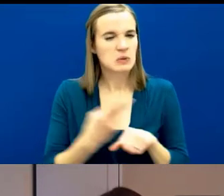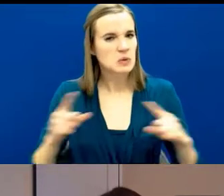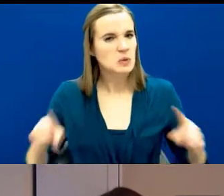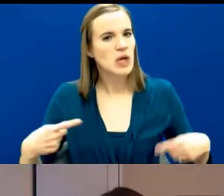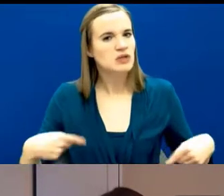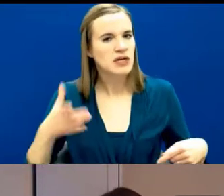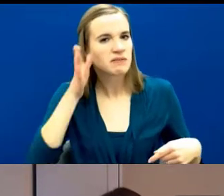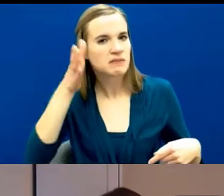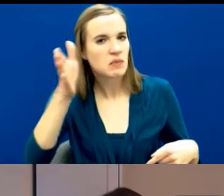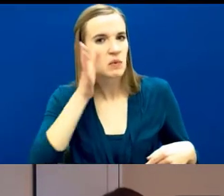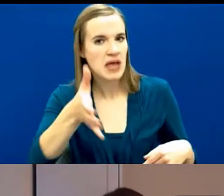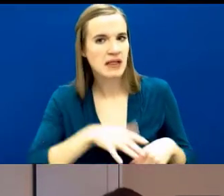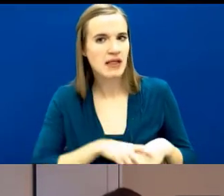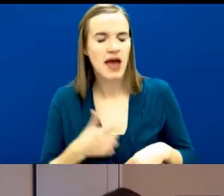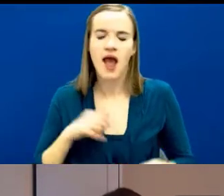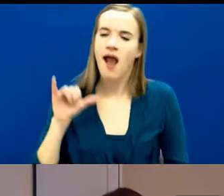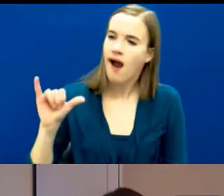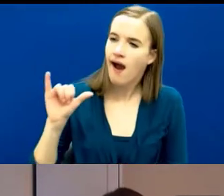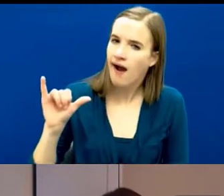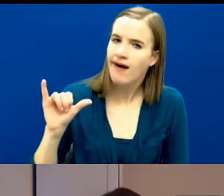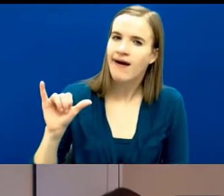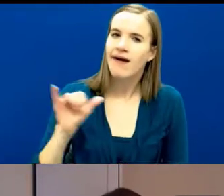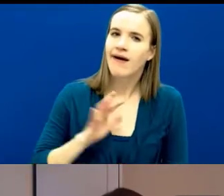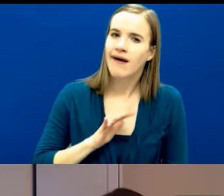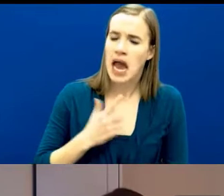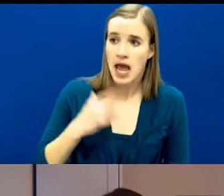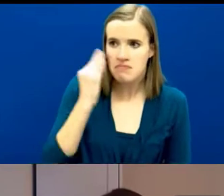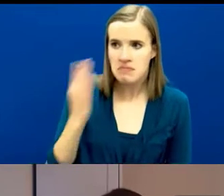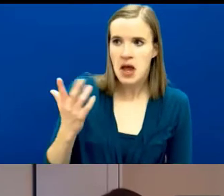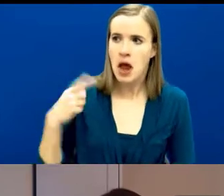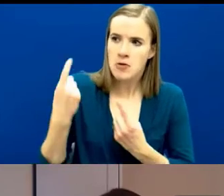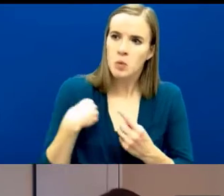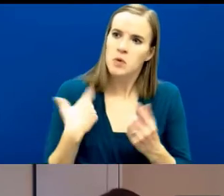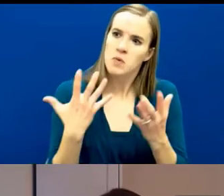that but once I knew that I understood a lot more about how he managed to get